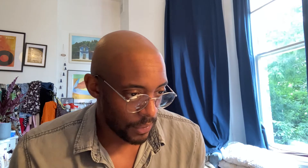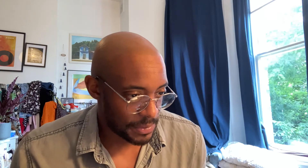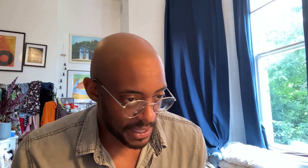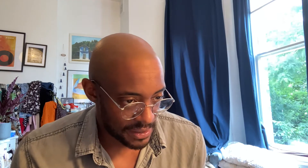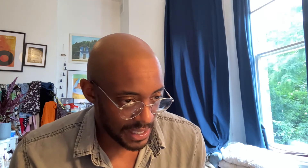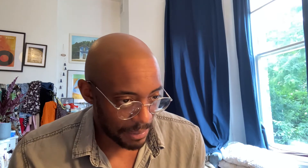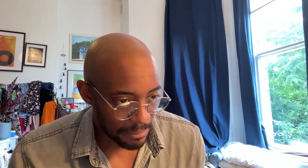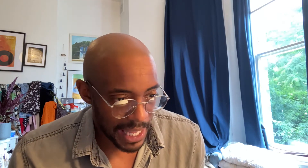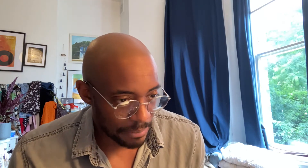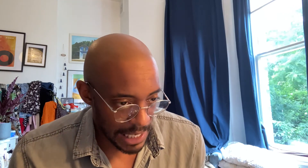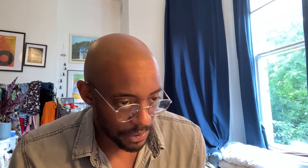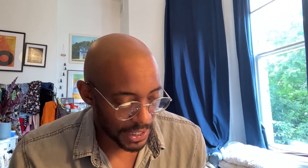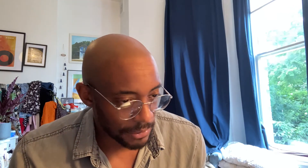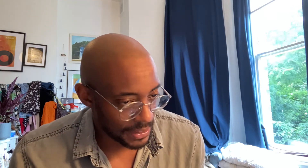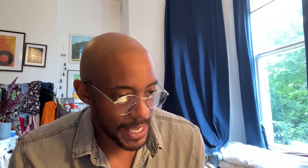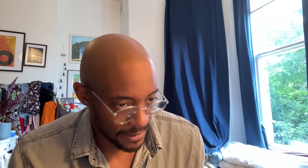what's being said about Black people when I'm not there.